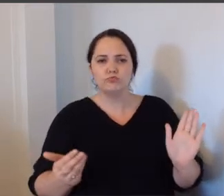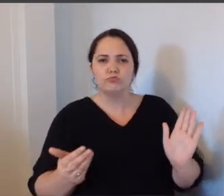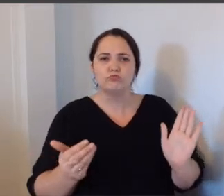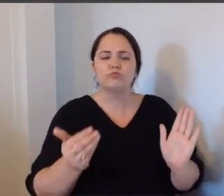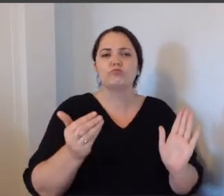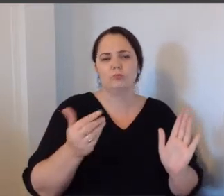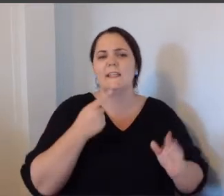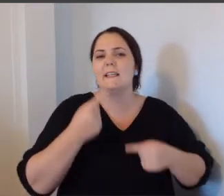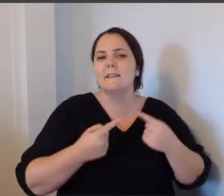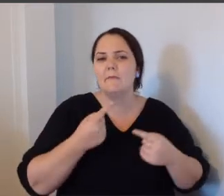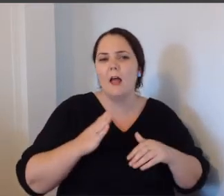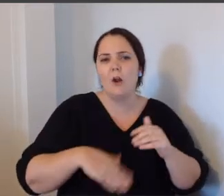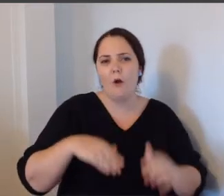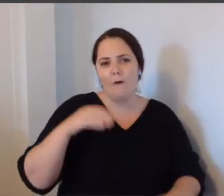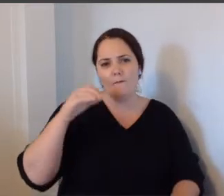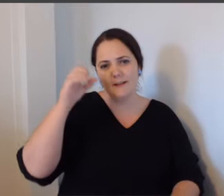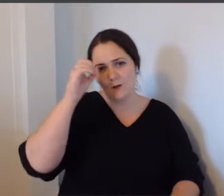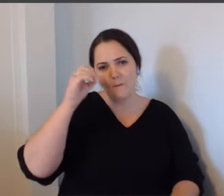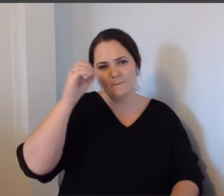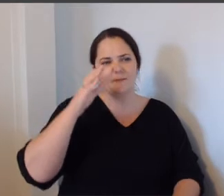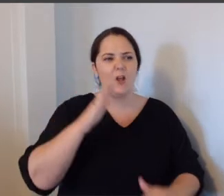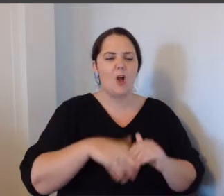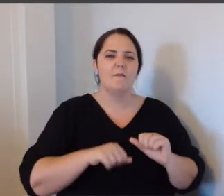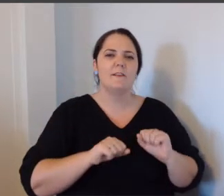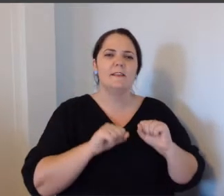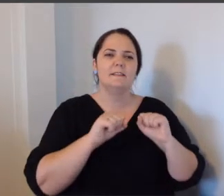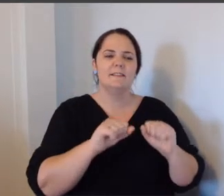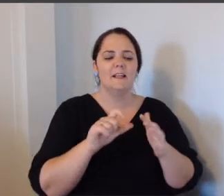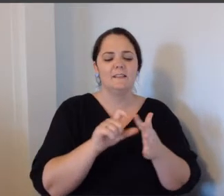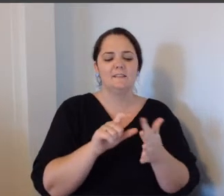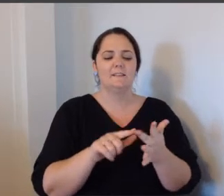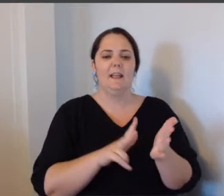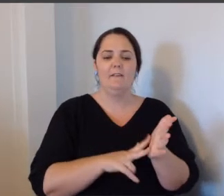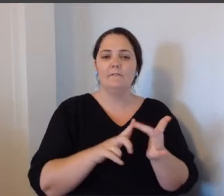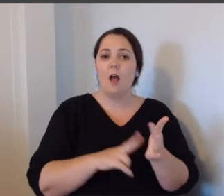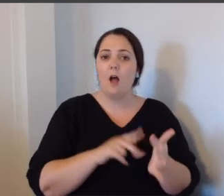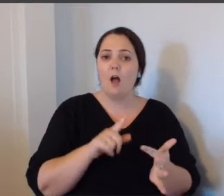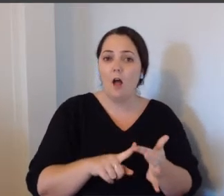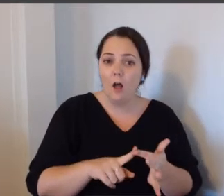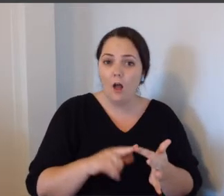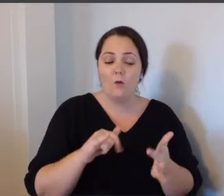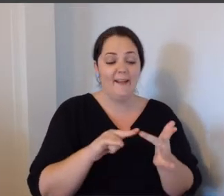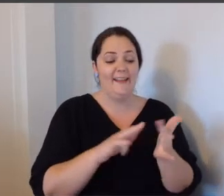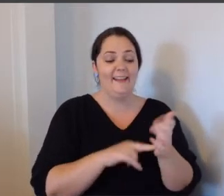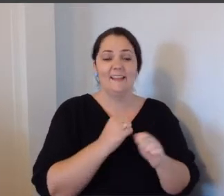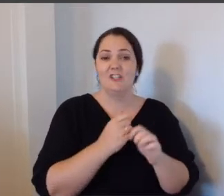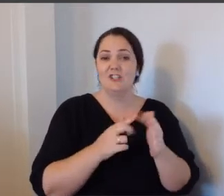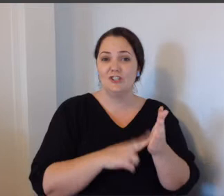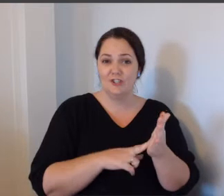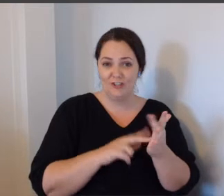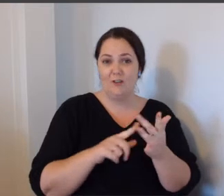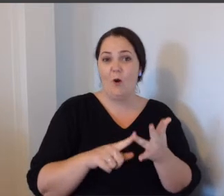underscored a theory of ingenio or divine and created inspiration and the importance